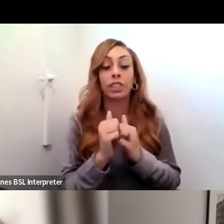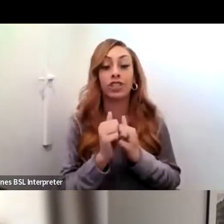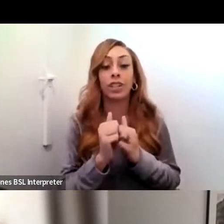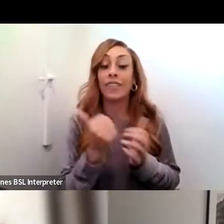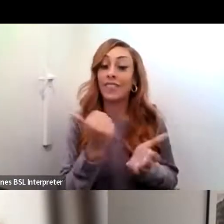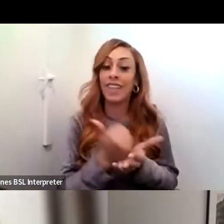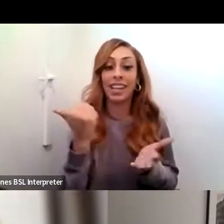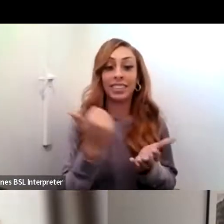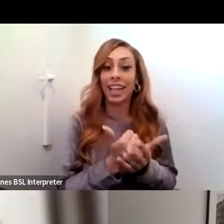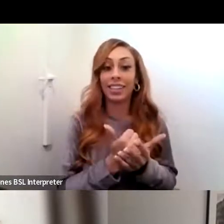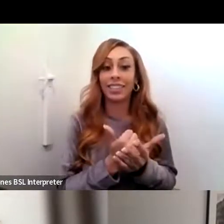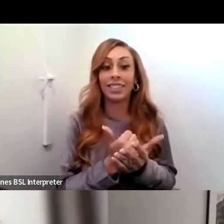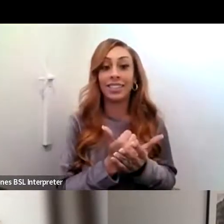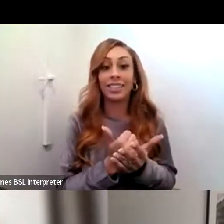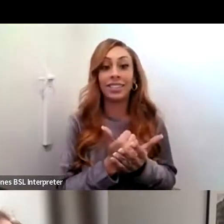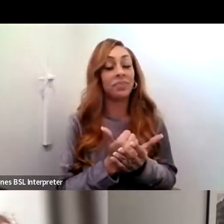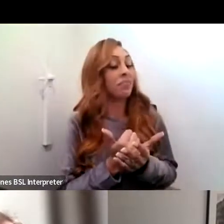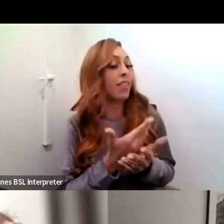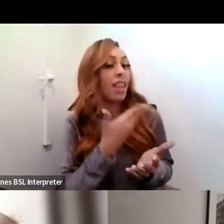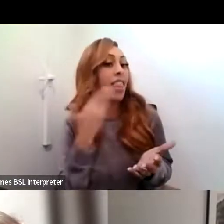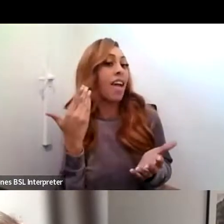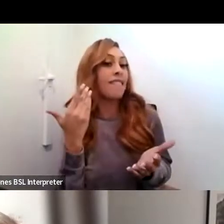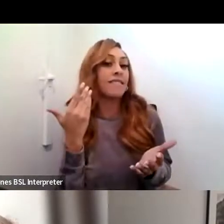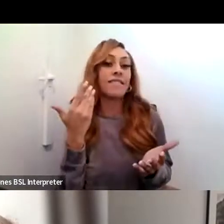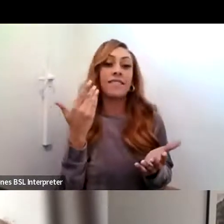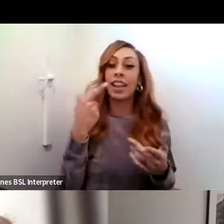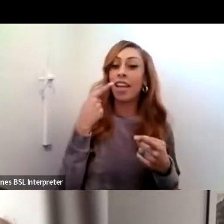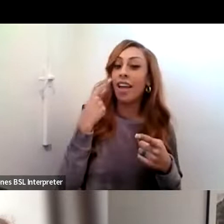for your really fantastic and eloquent, articulate thoughts on this as well.